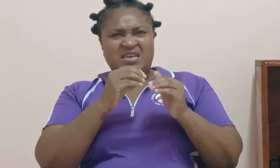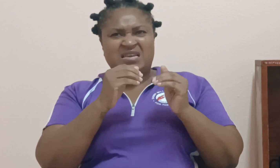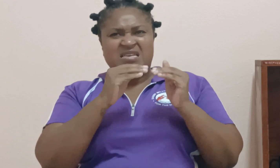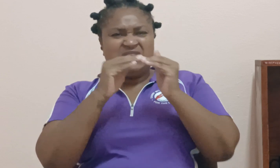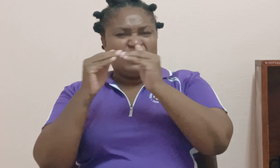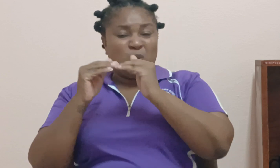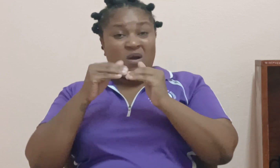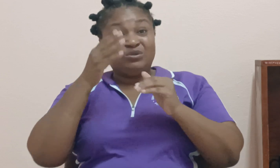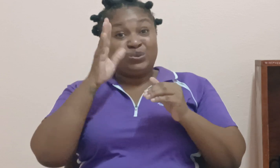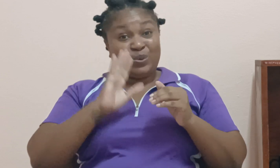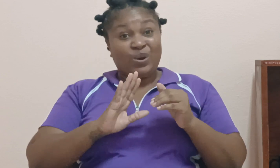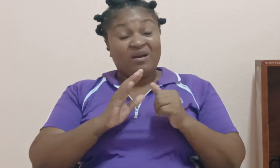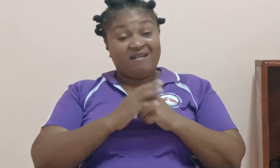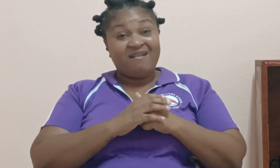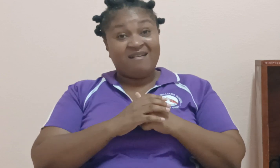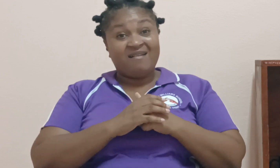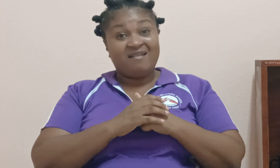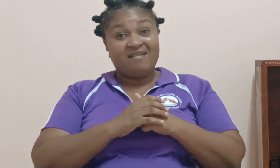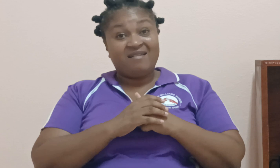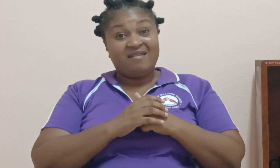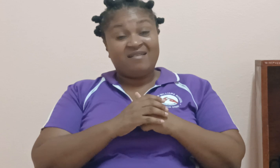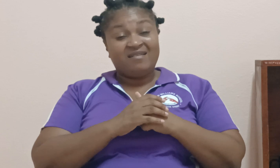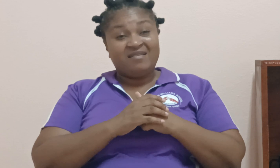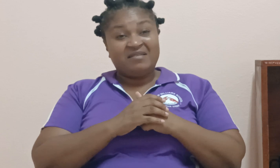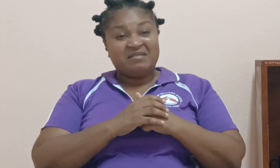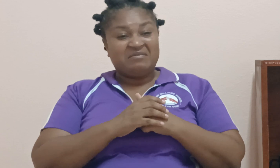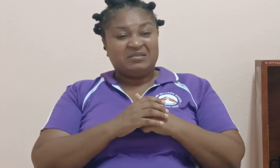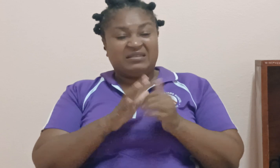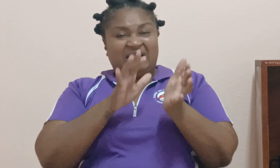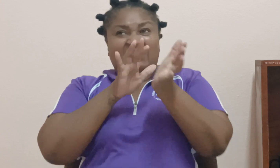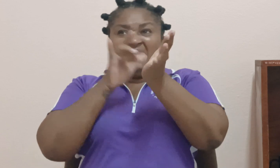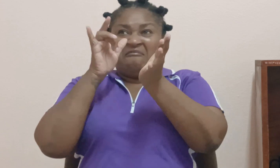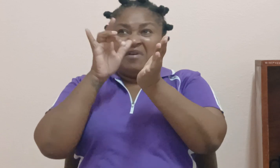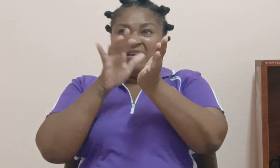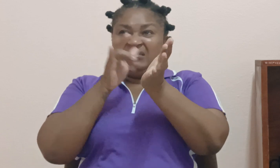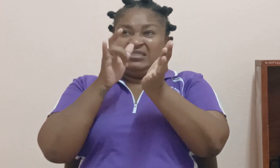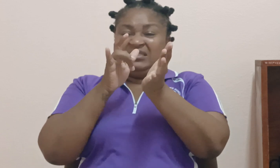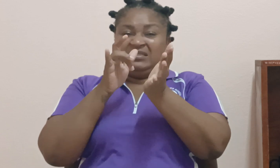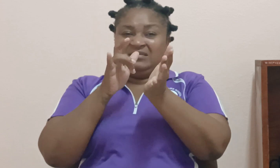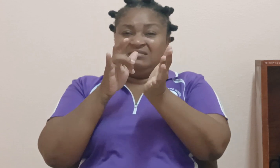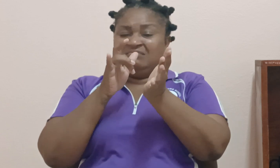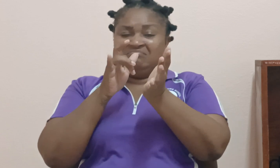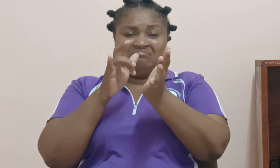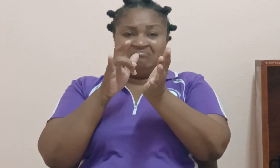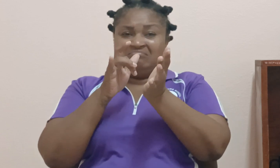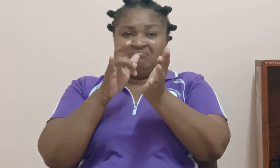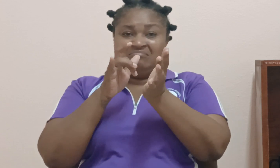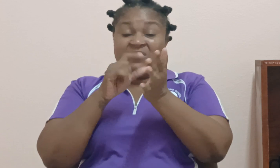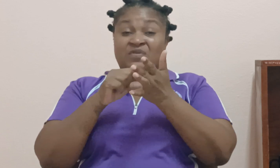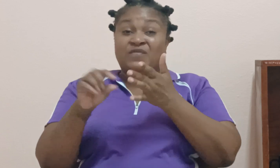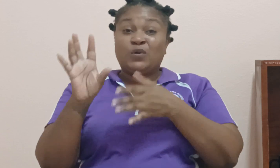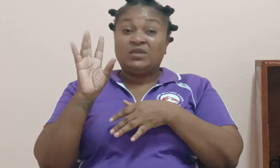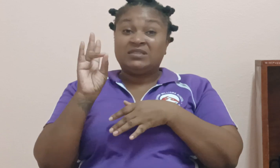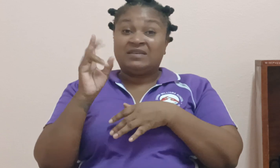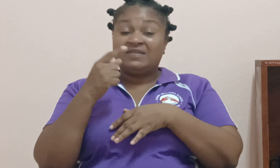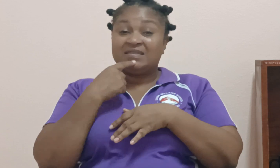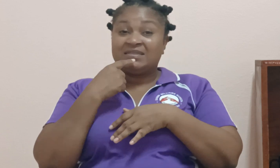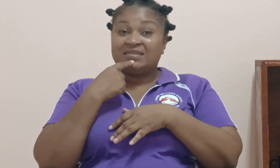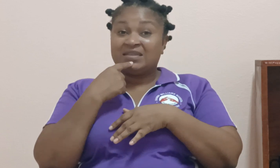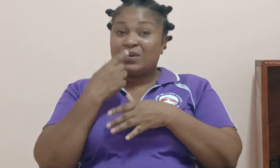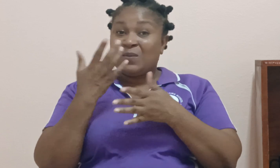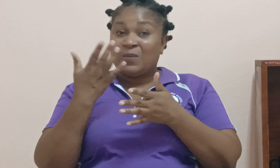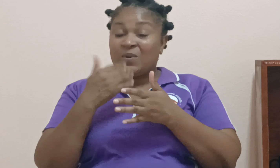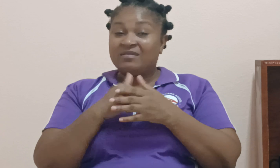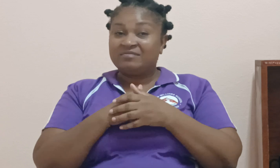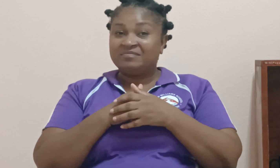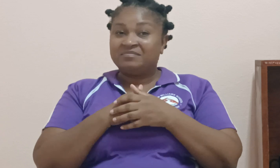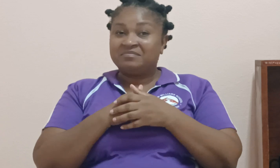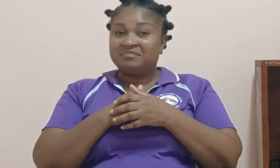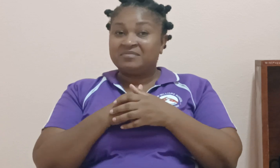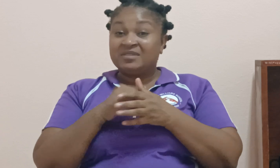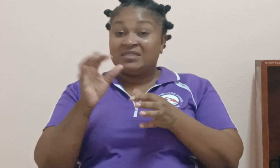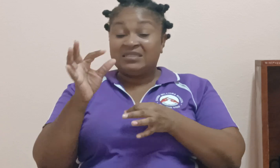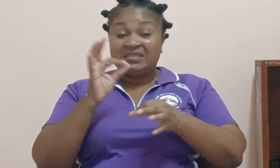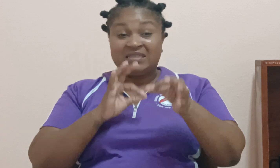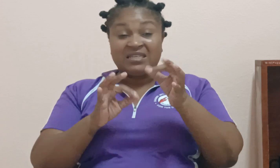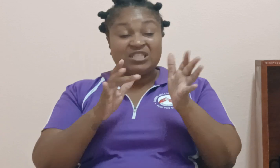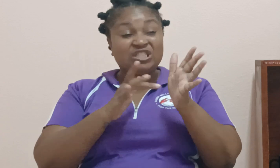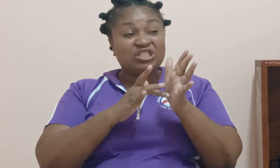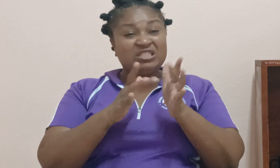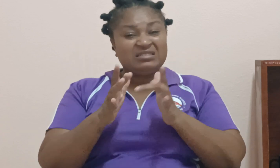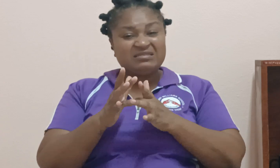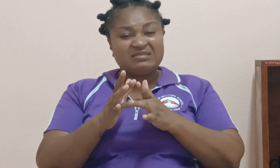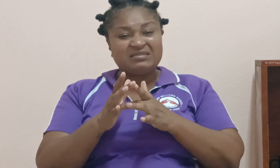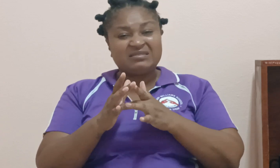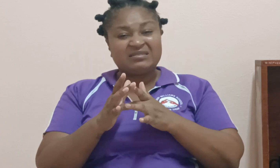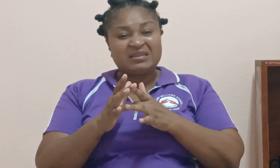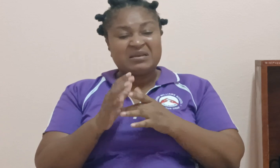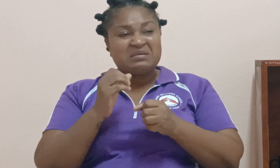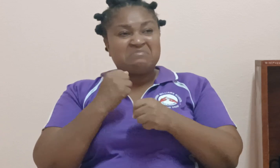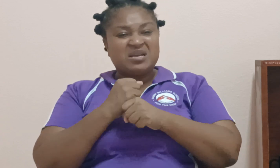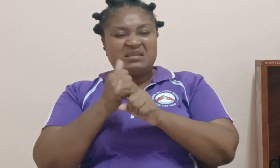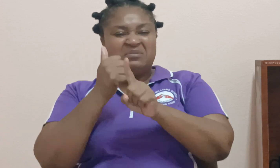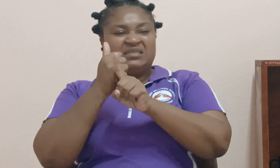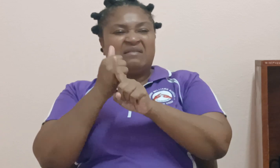something to be used to his own advantage; 7 rather, he made himself nothing